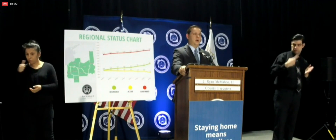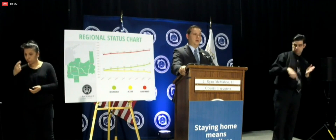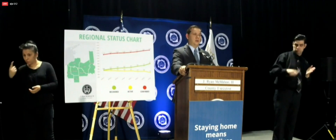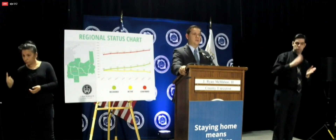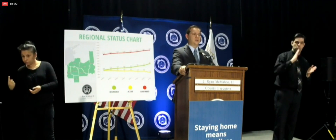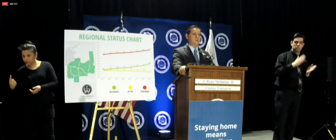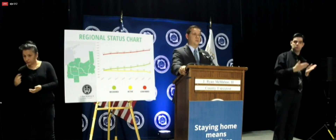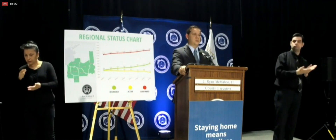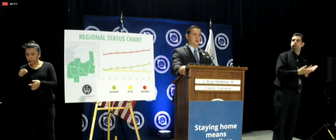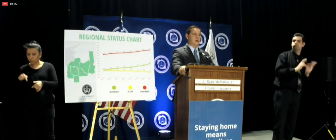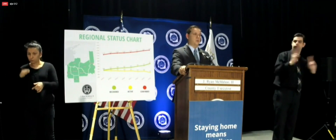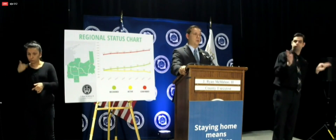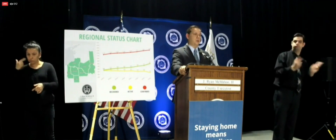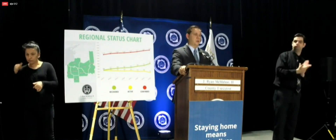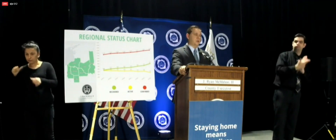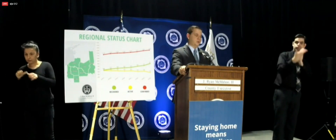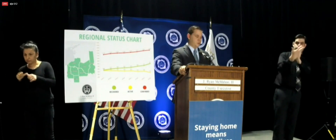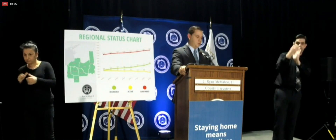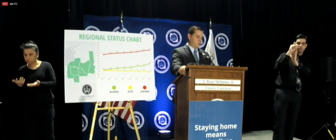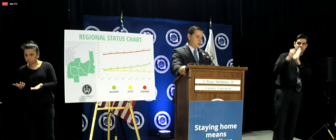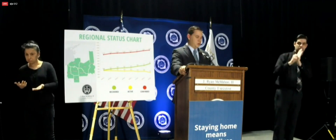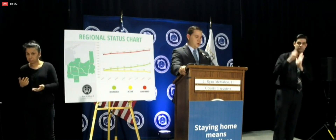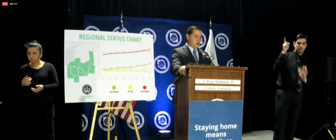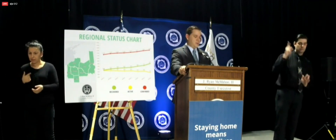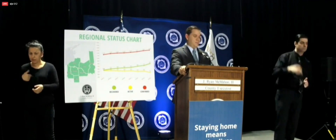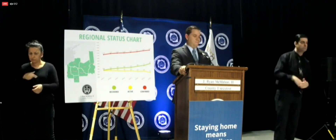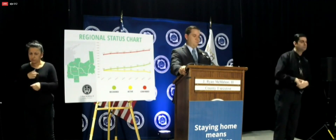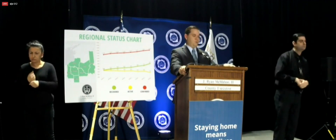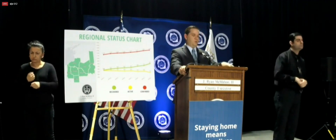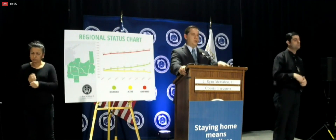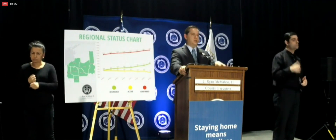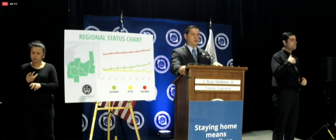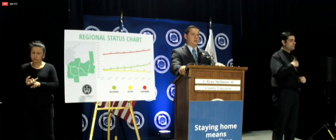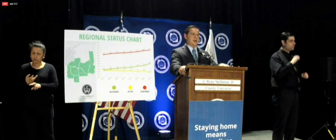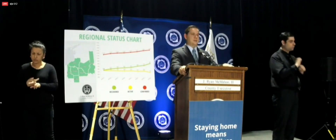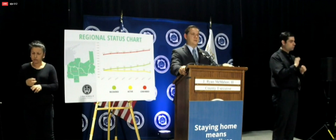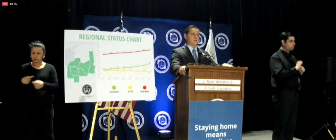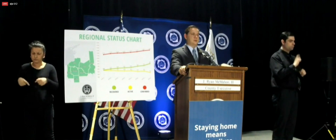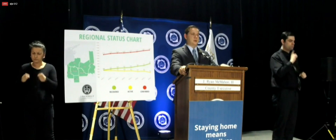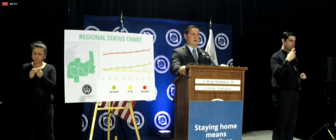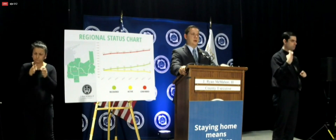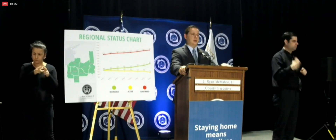TO STATE NEXT WEEK, WE'VE BEEN WORKING VERY, VERY HARD, AND ALL